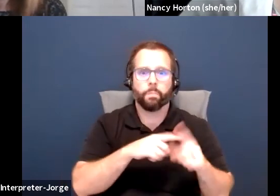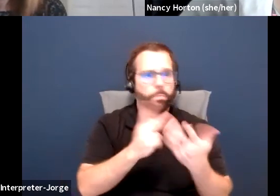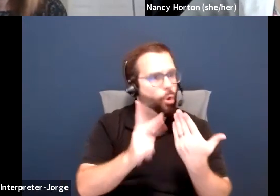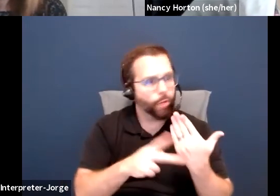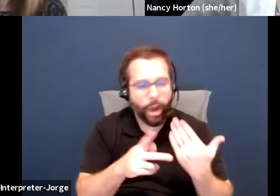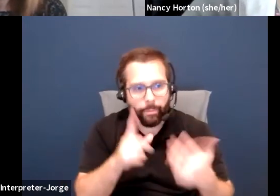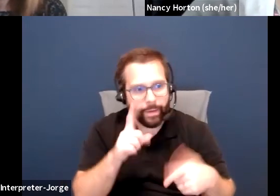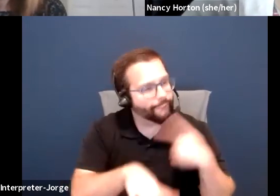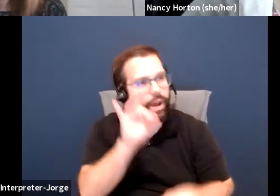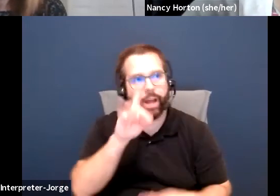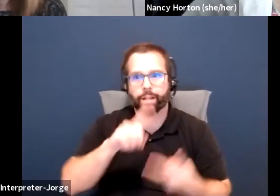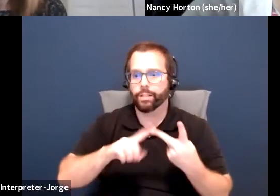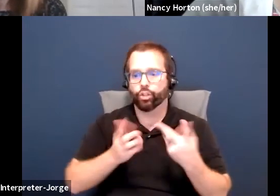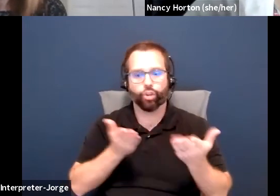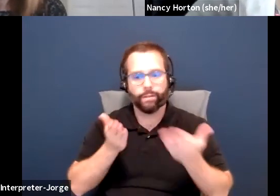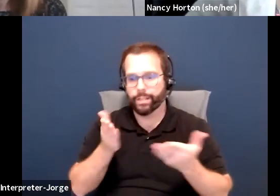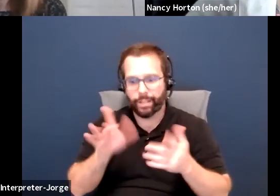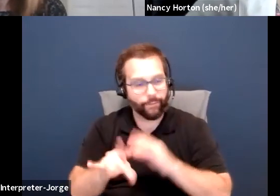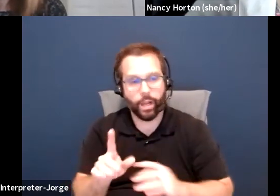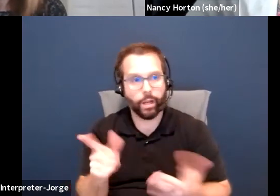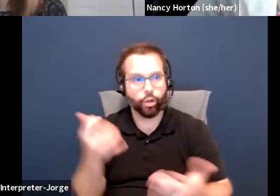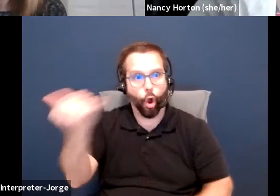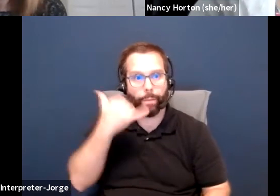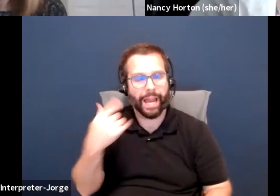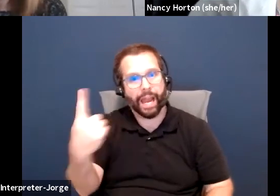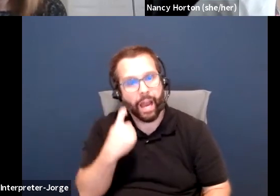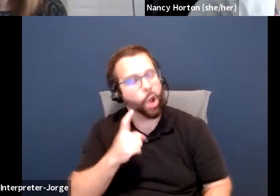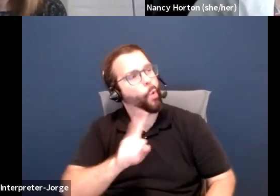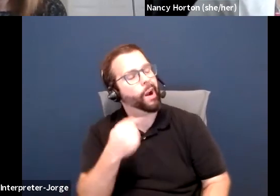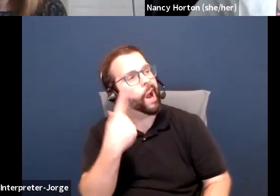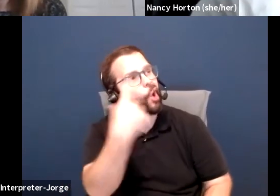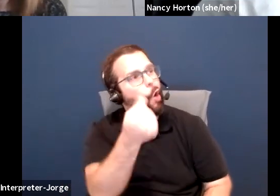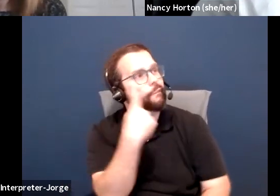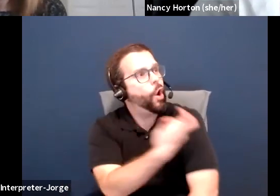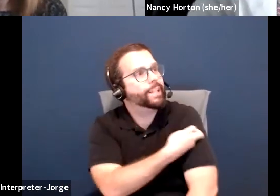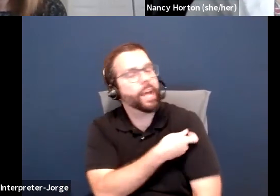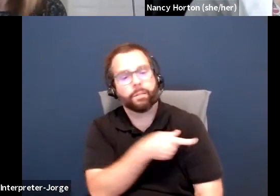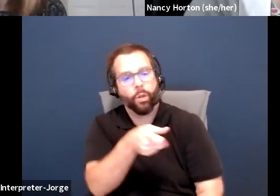finding information about pandemic related programs and services, you